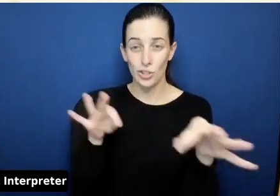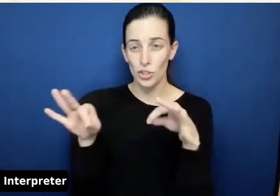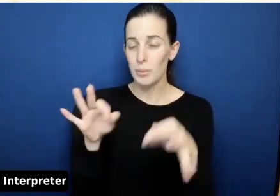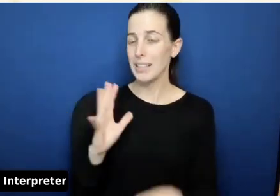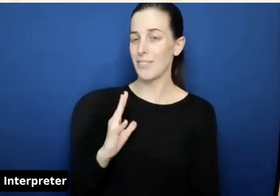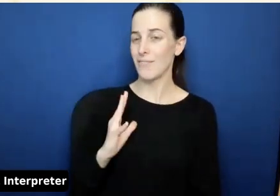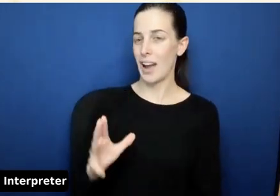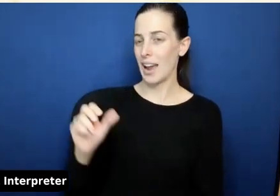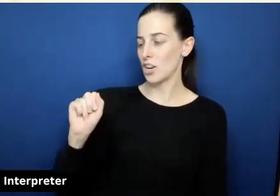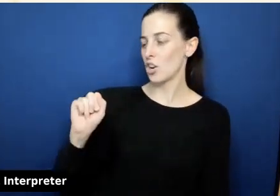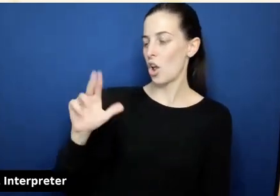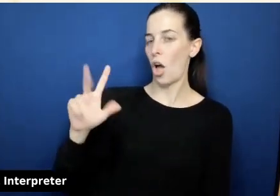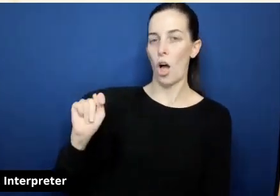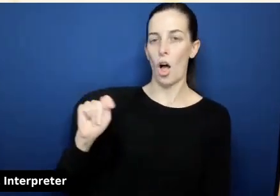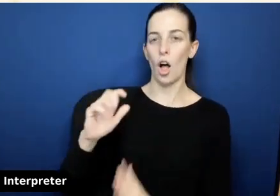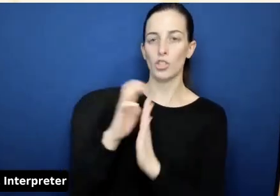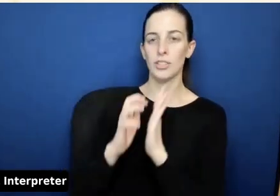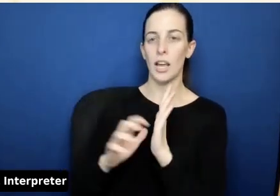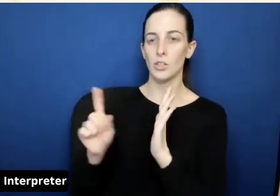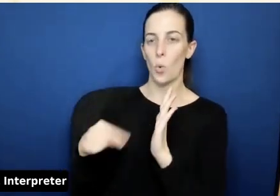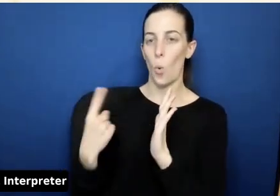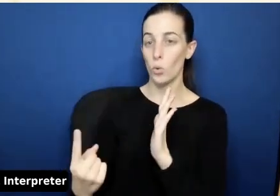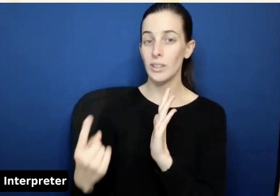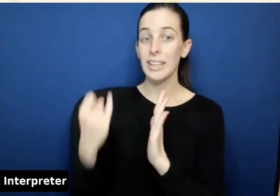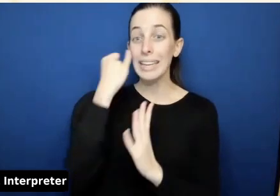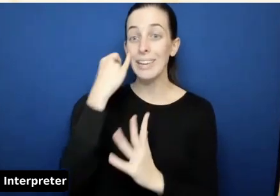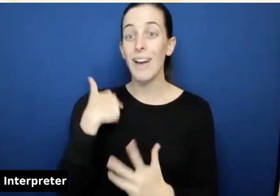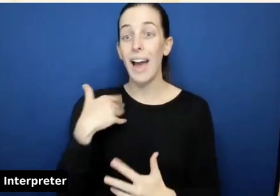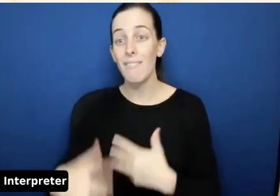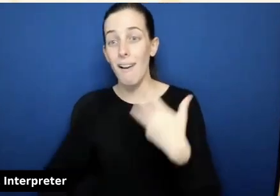If the image is having some extra content that you need to describe,